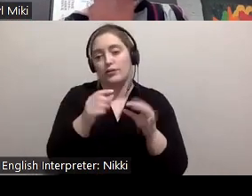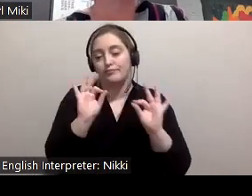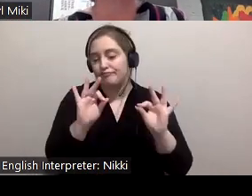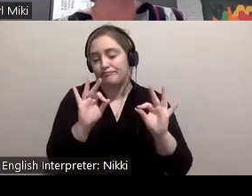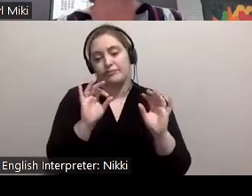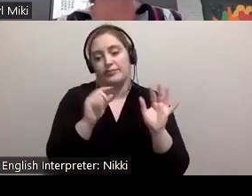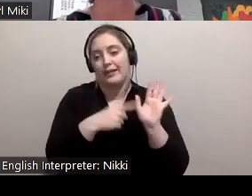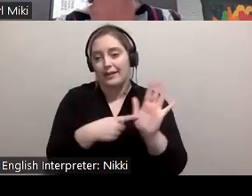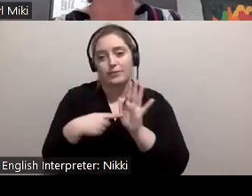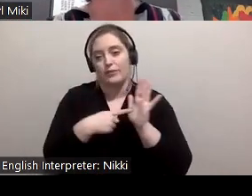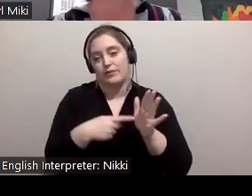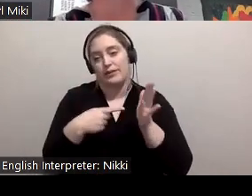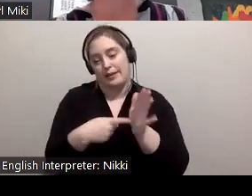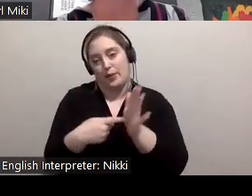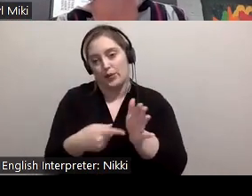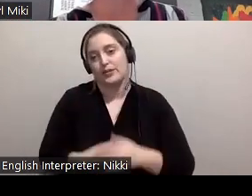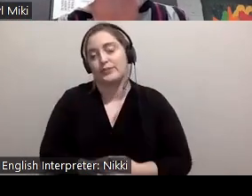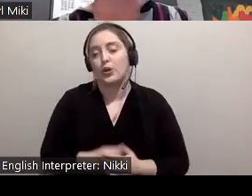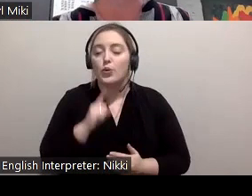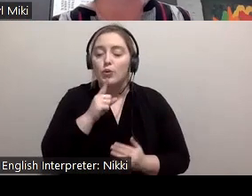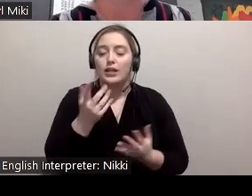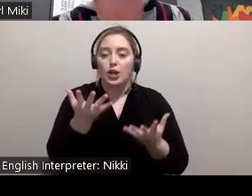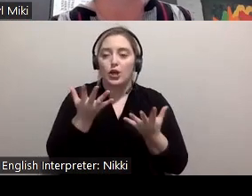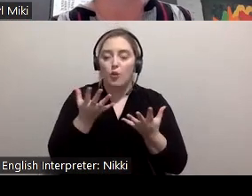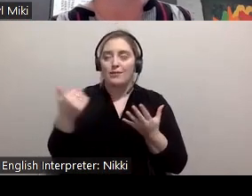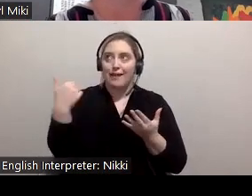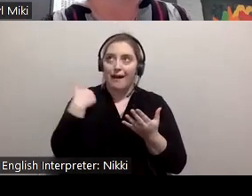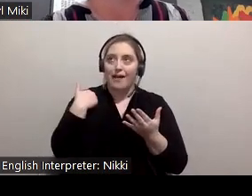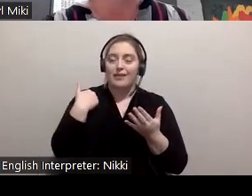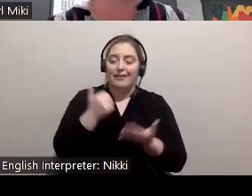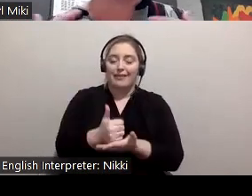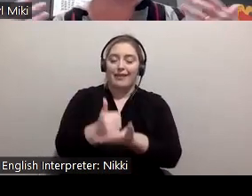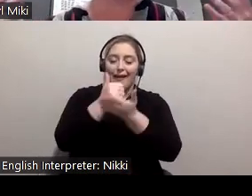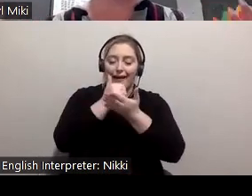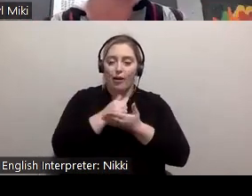really want to help the assessors to get a real sense